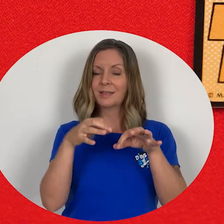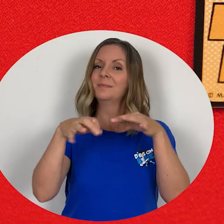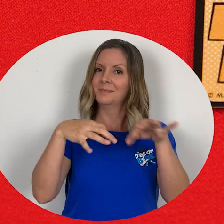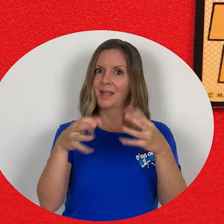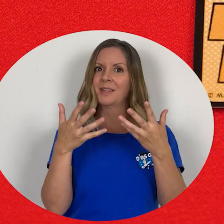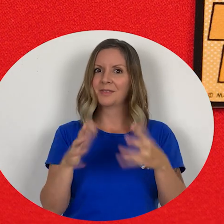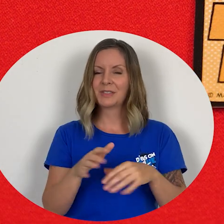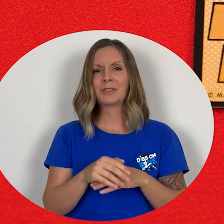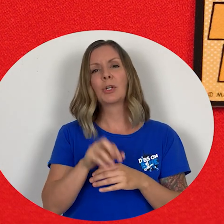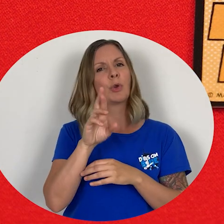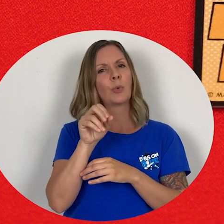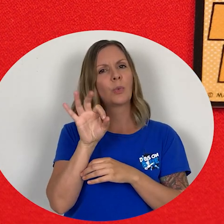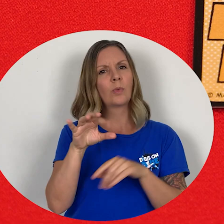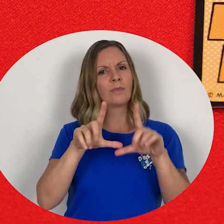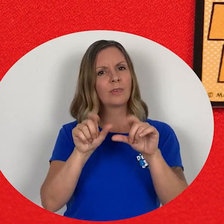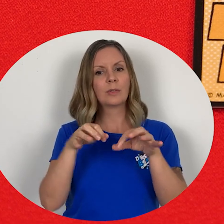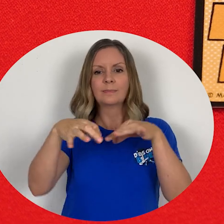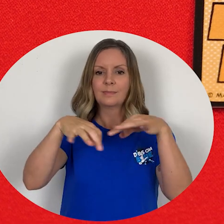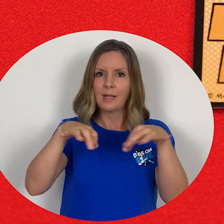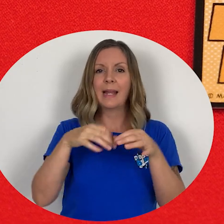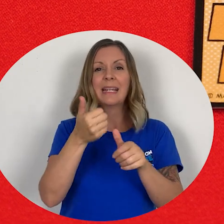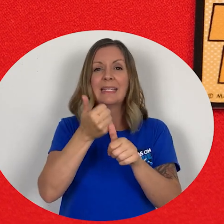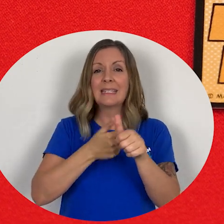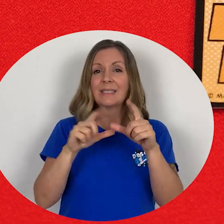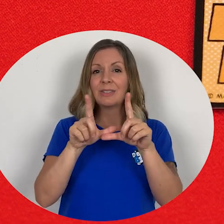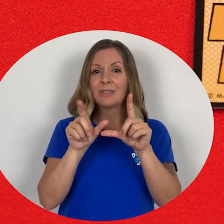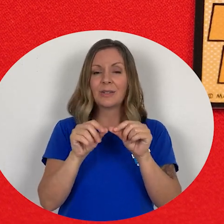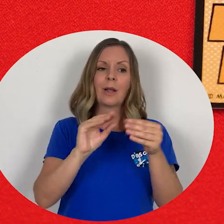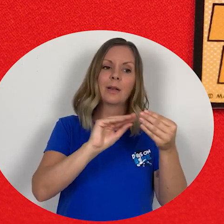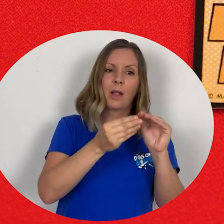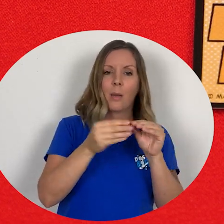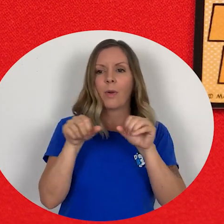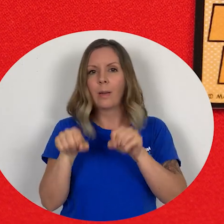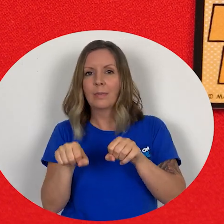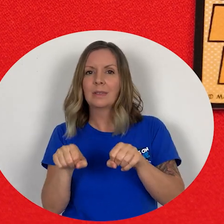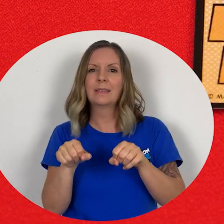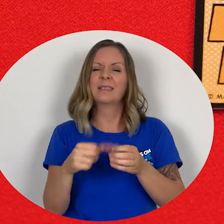in the game. Each player’s reference will list the amount of each card found in each